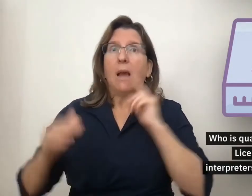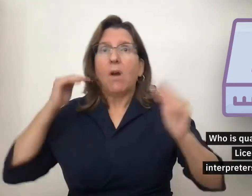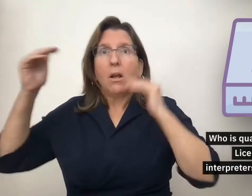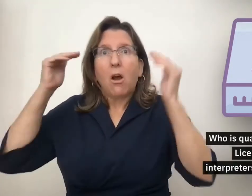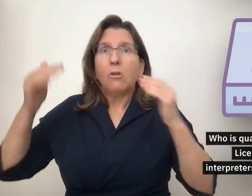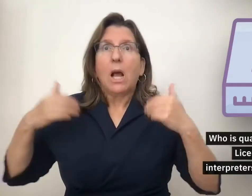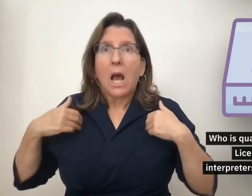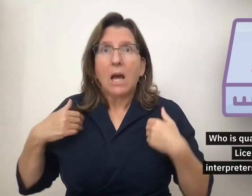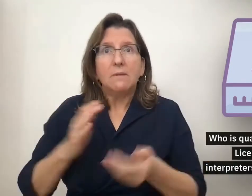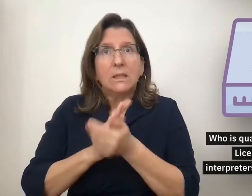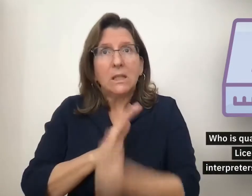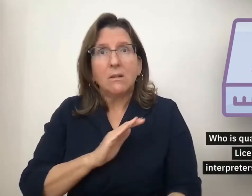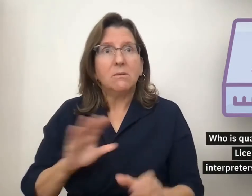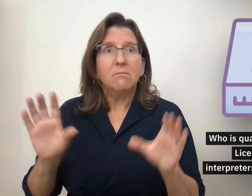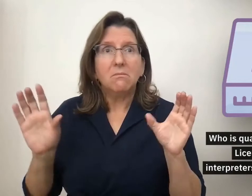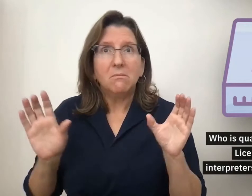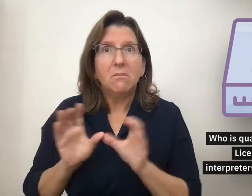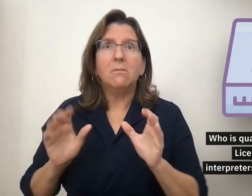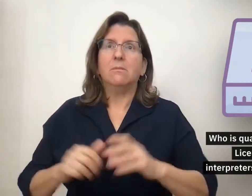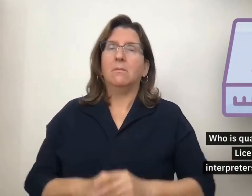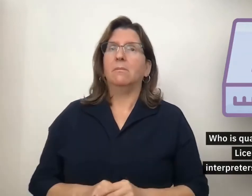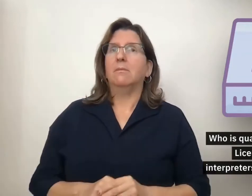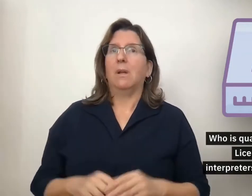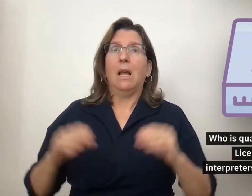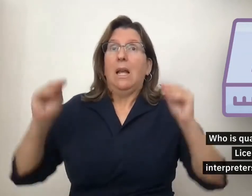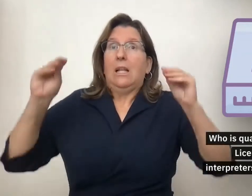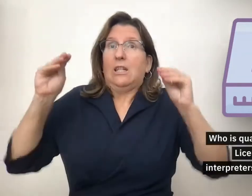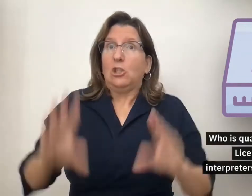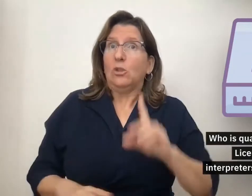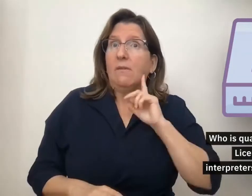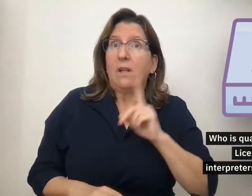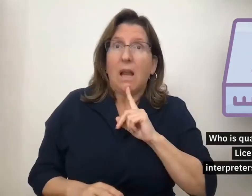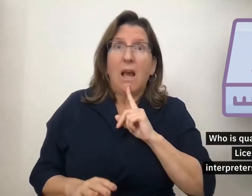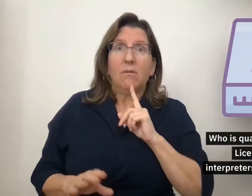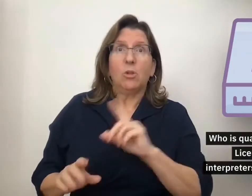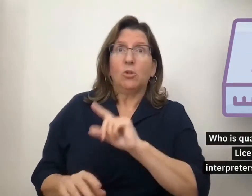Do deaf community members have the requisite qualifications and skills?